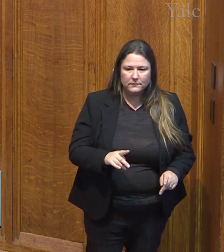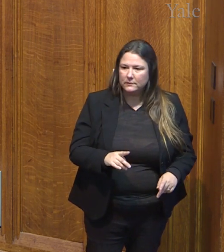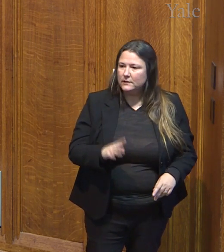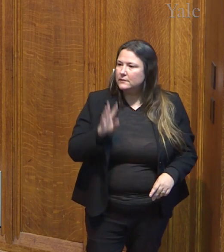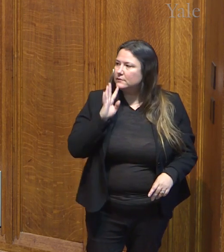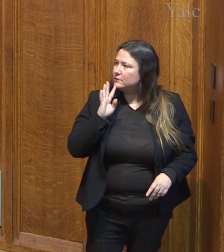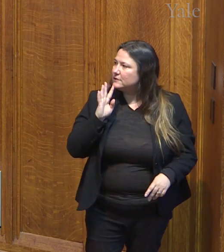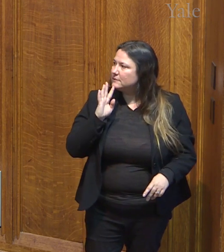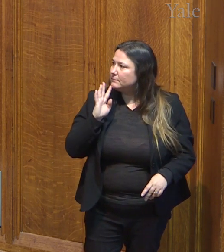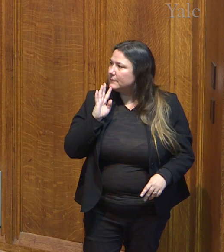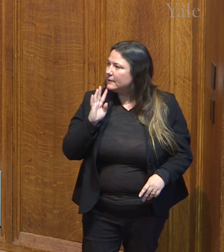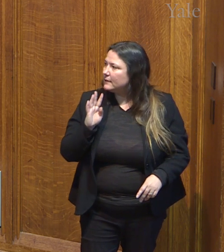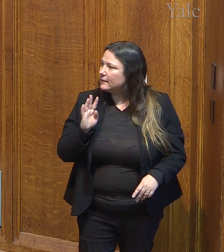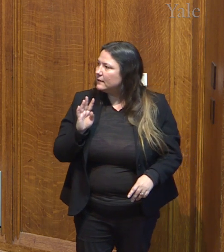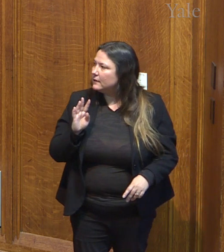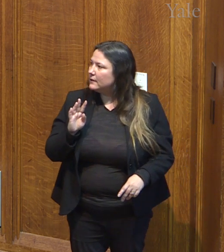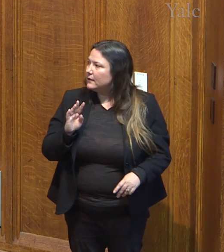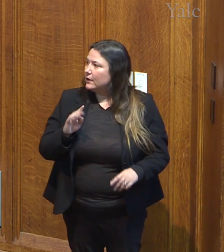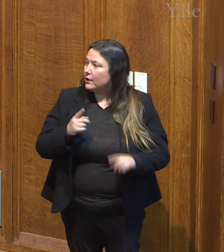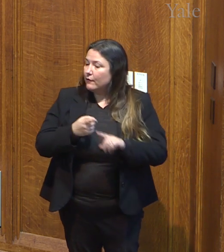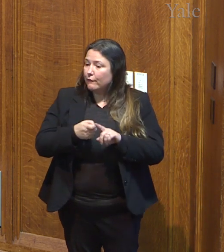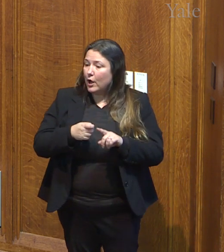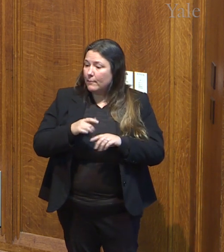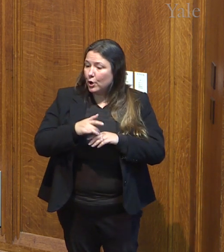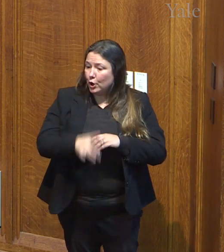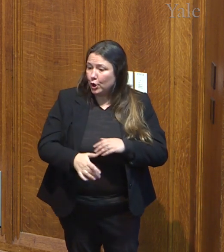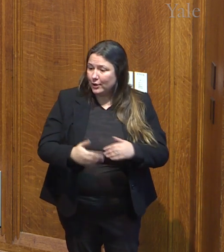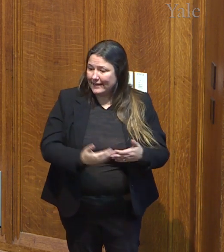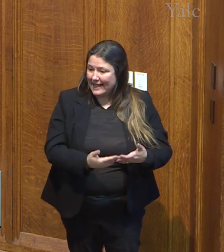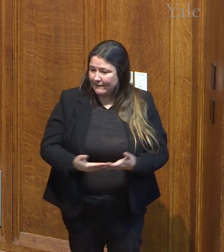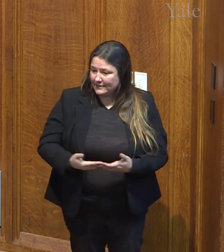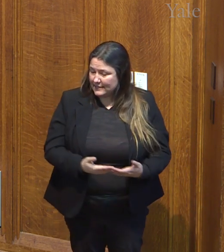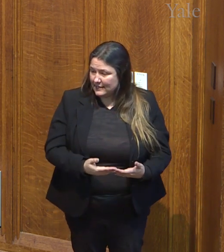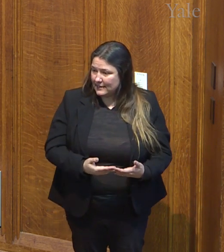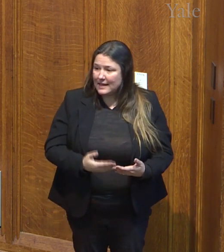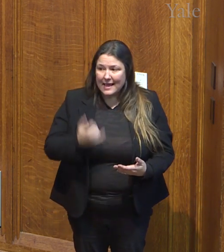if since birth or early infancy he or she had not been able to hear.